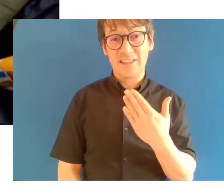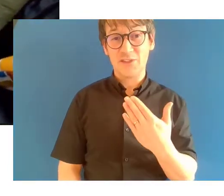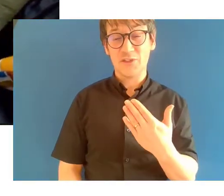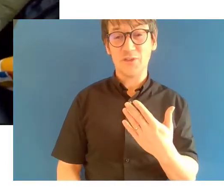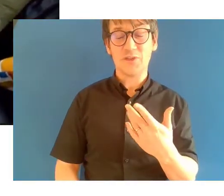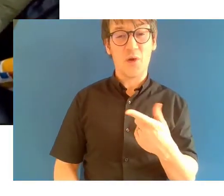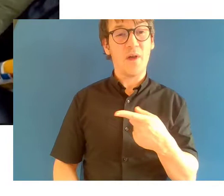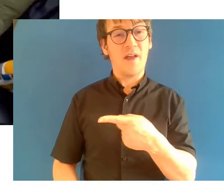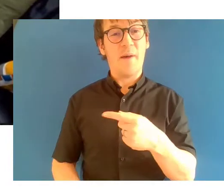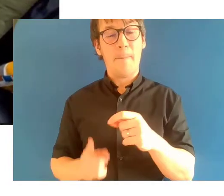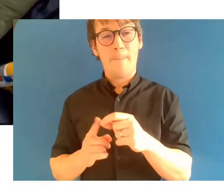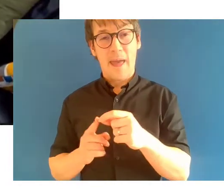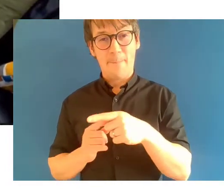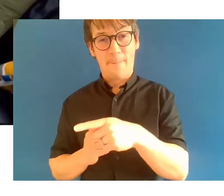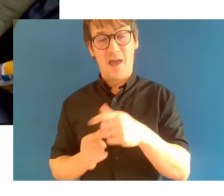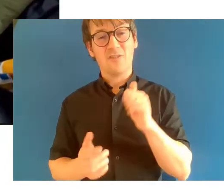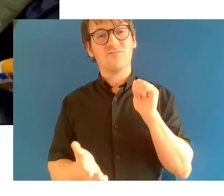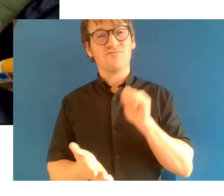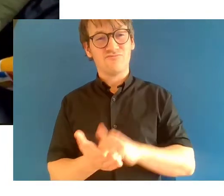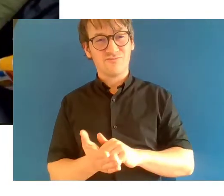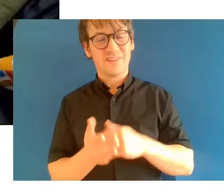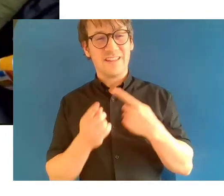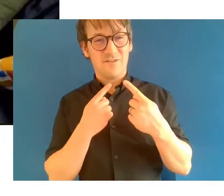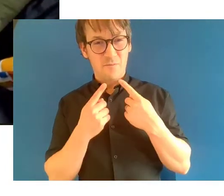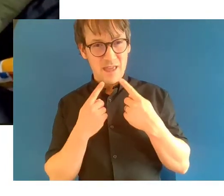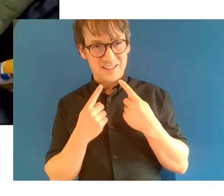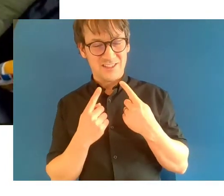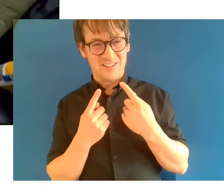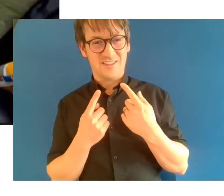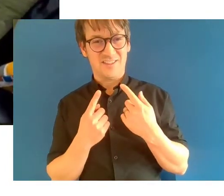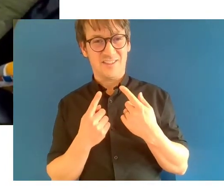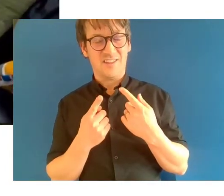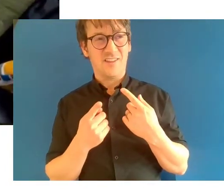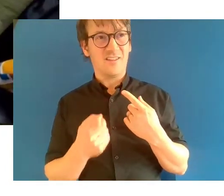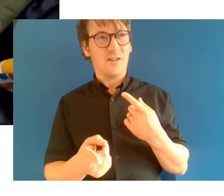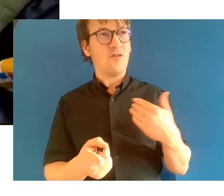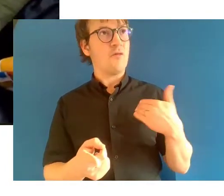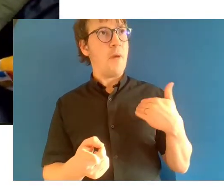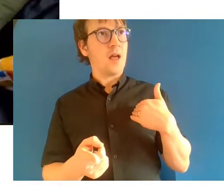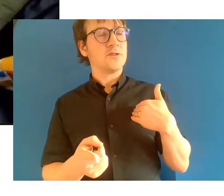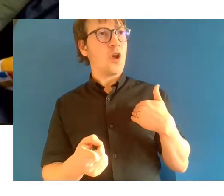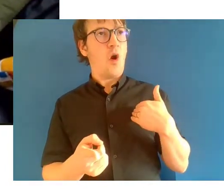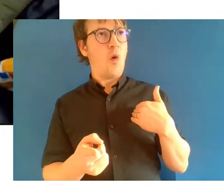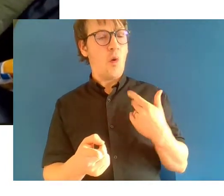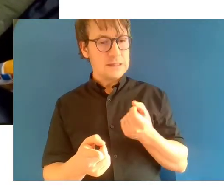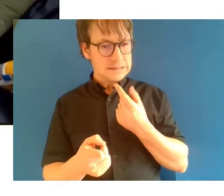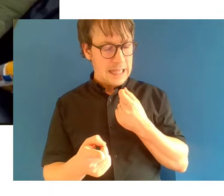So that was Pepper providing the right information to Alex so he remembers not to take those